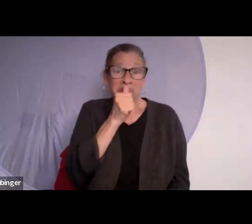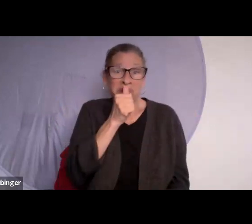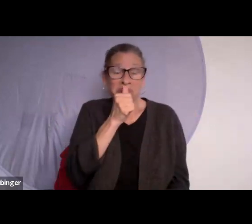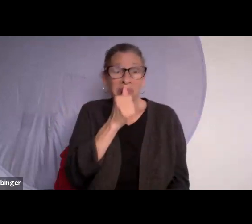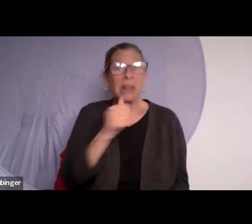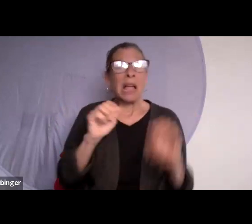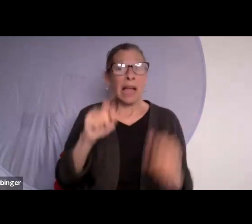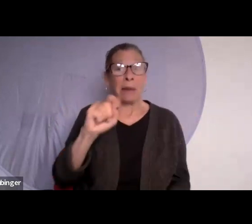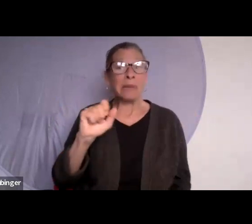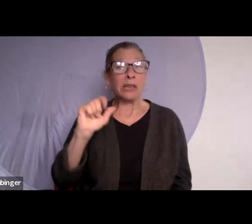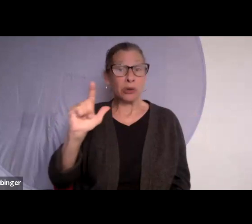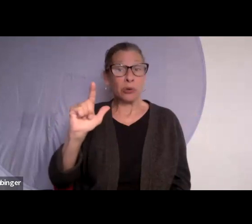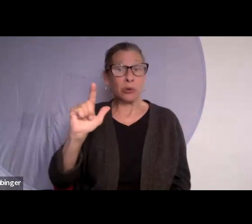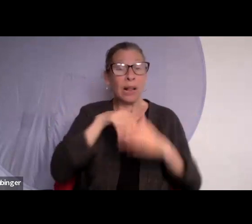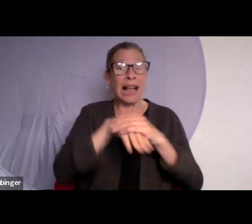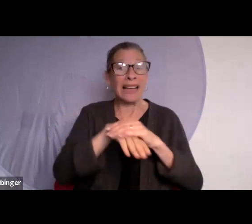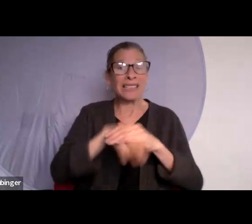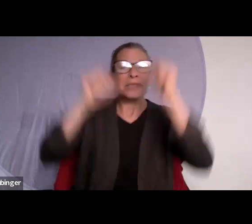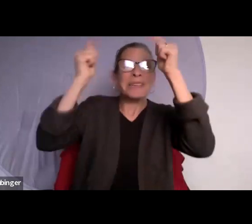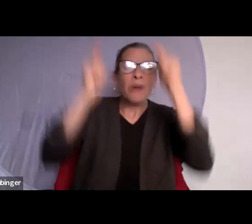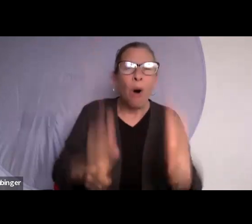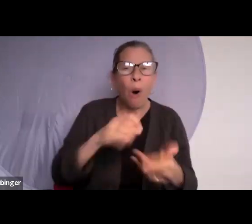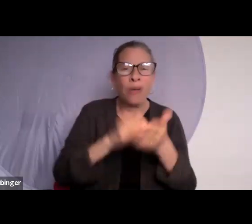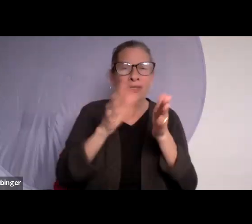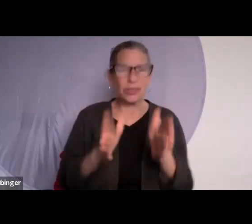tool, which is really accessible to all students. And by making